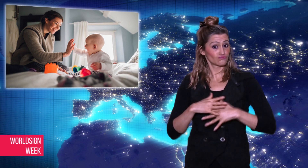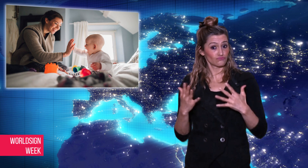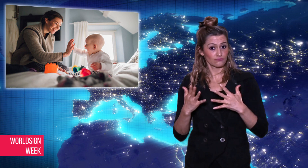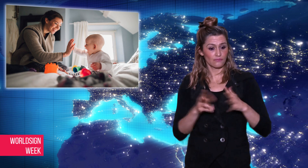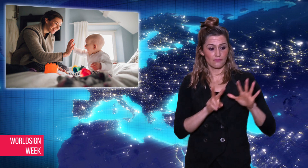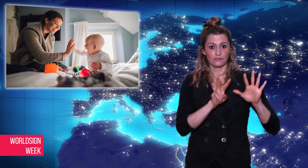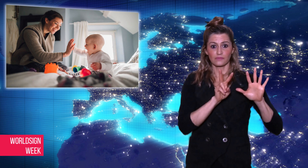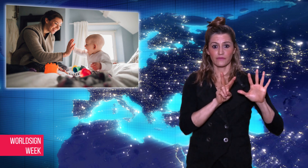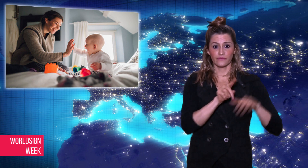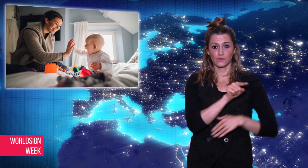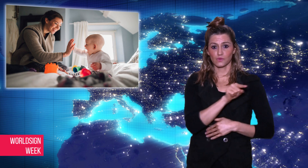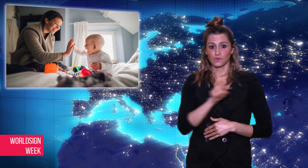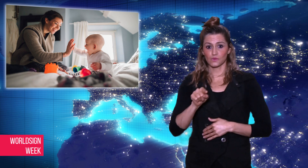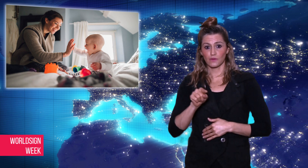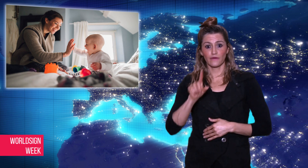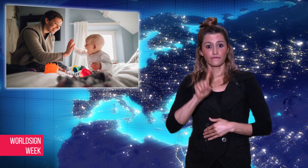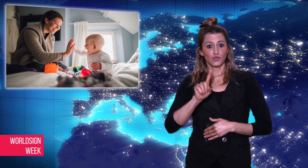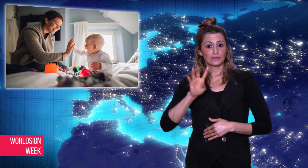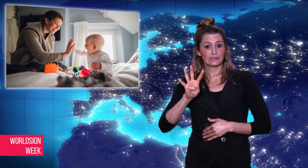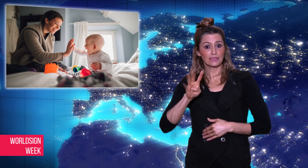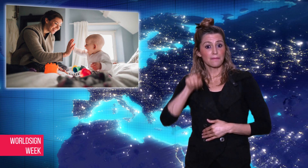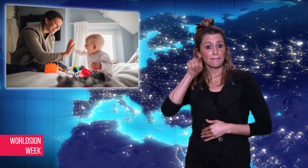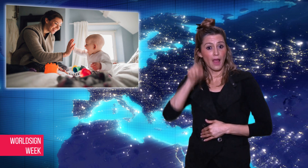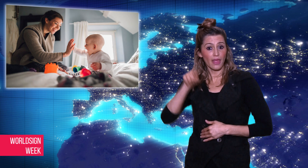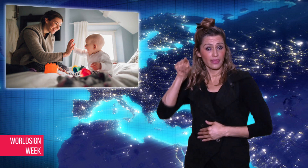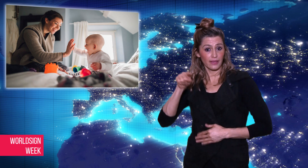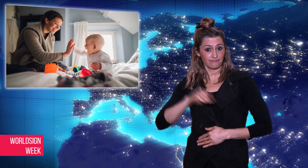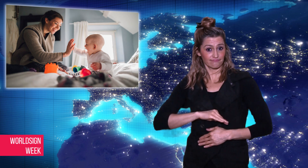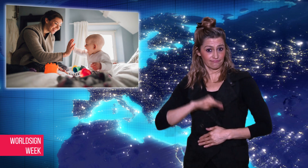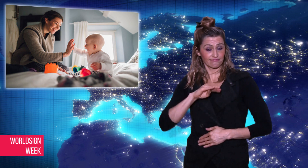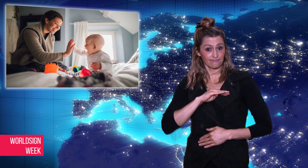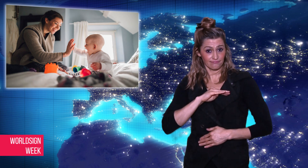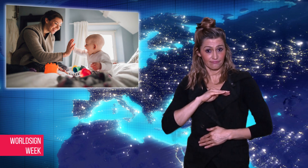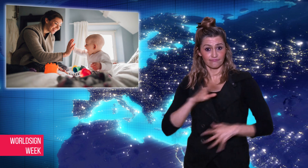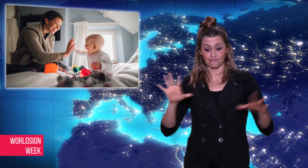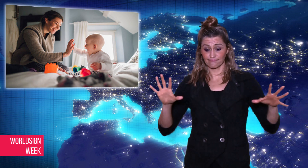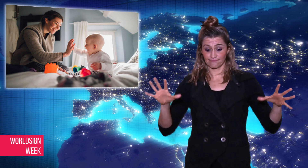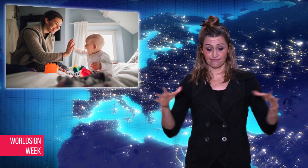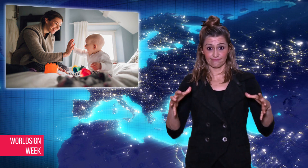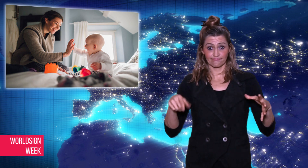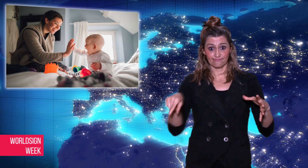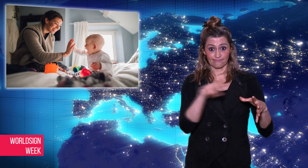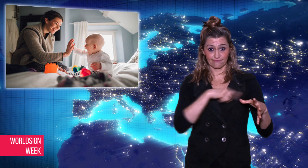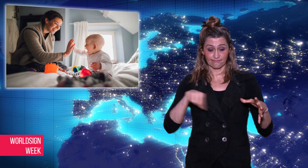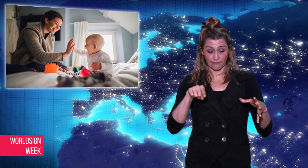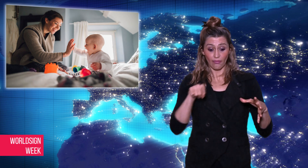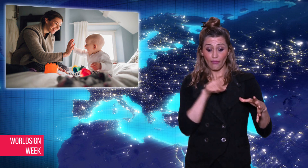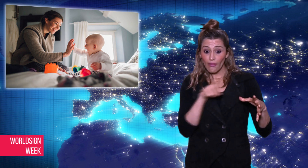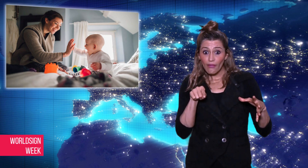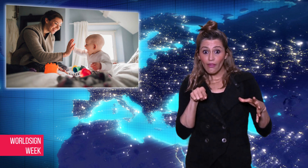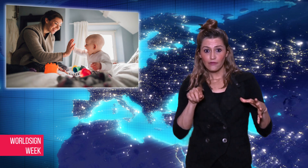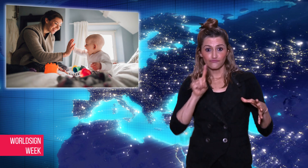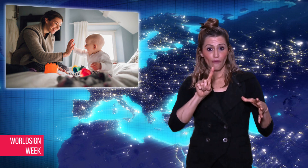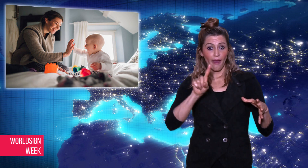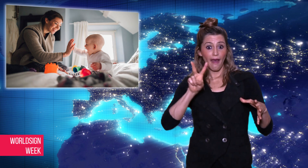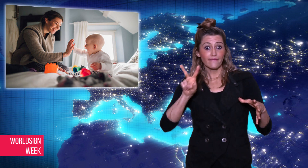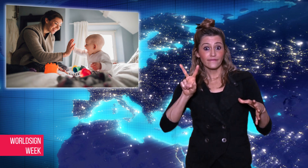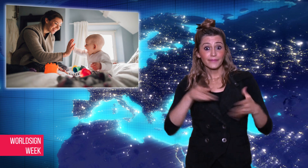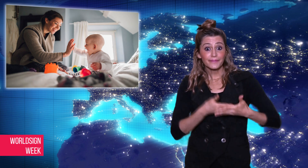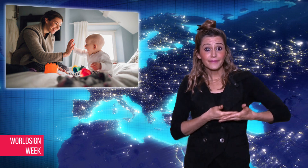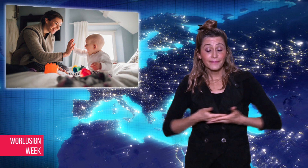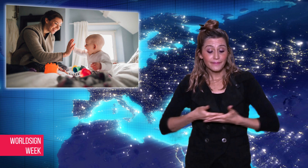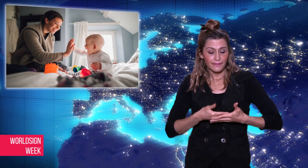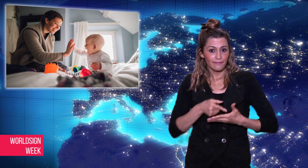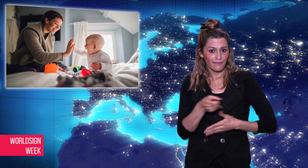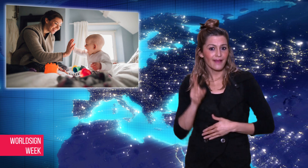Sciences conducted a research project involving